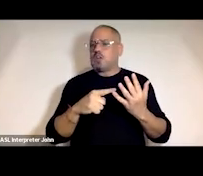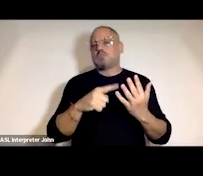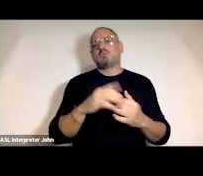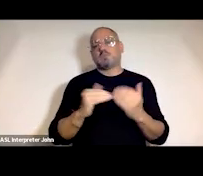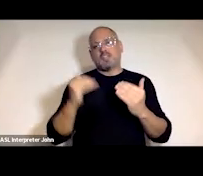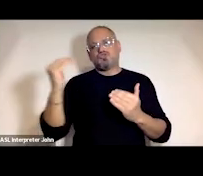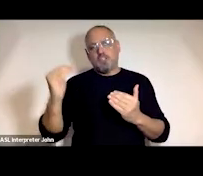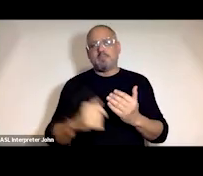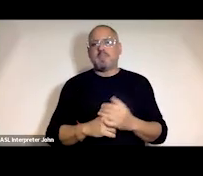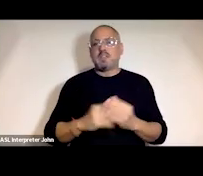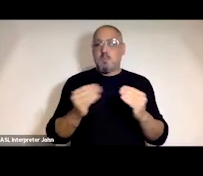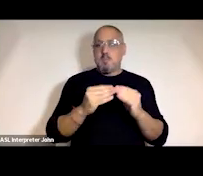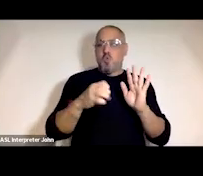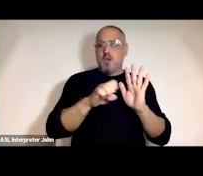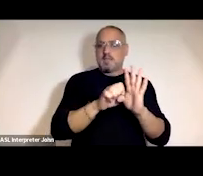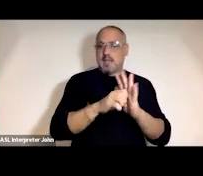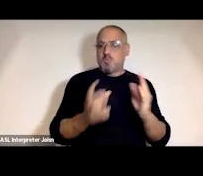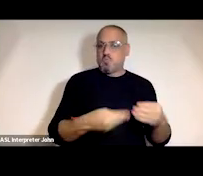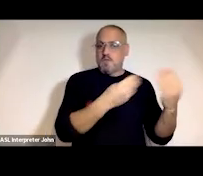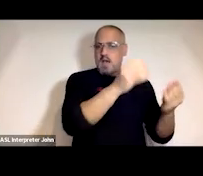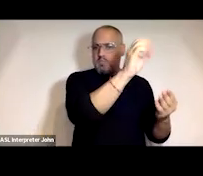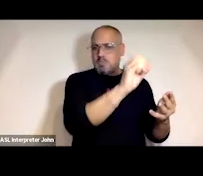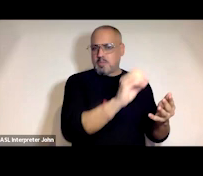And so the more examples that we provide, the better.